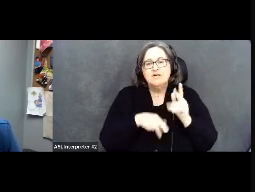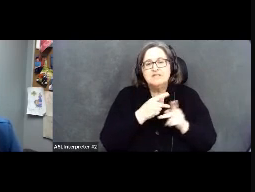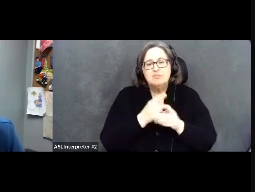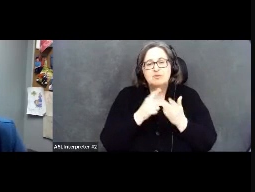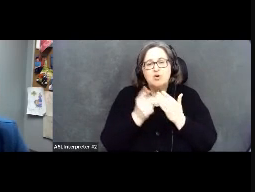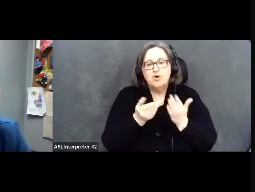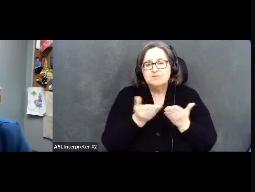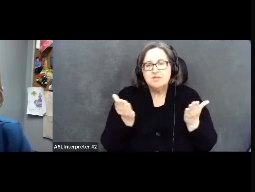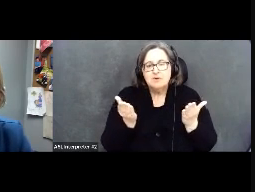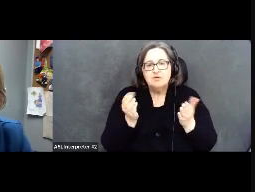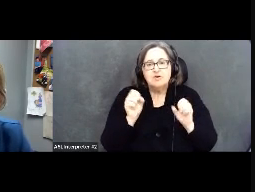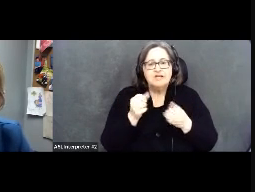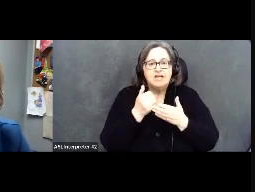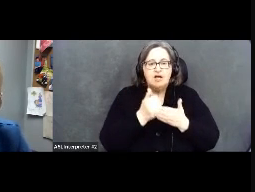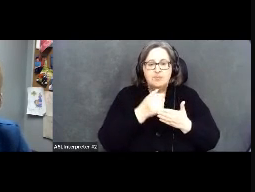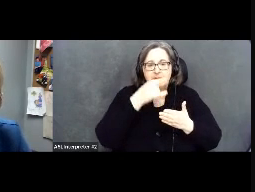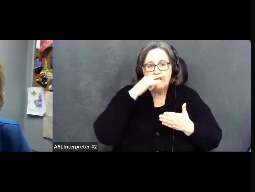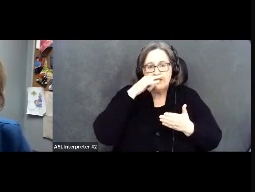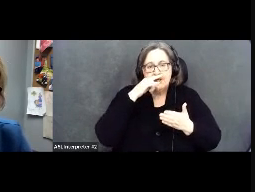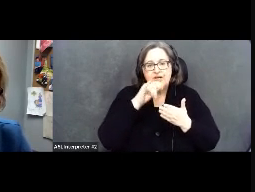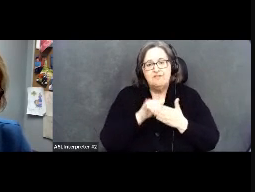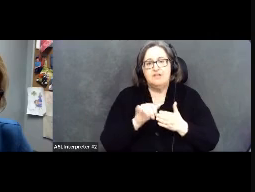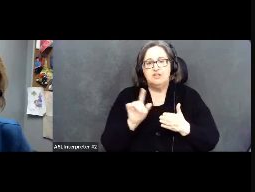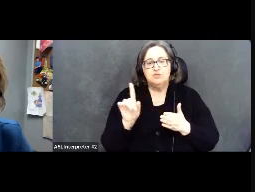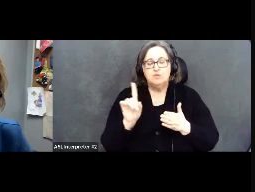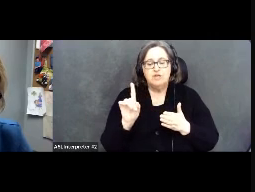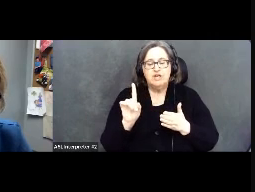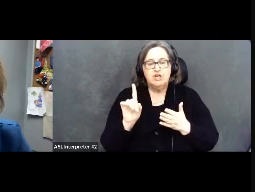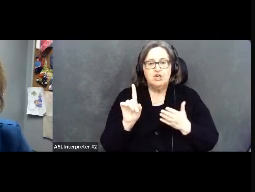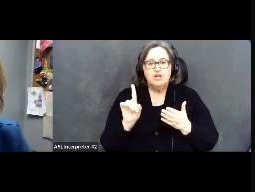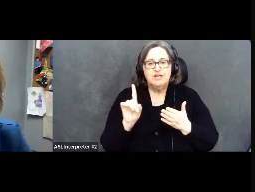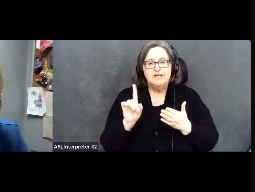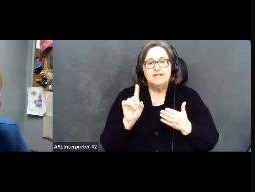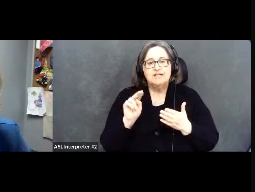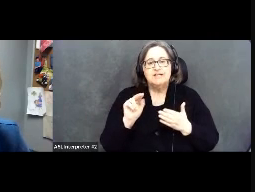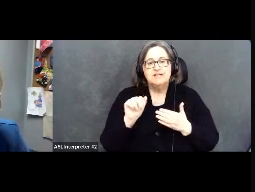Programs that can help the kid. That is where Natalie and Brenda both came